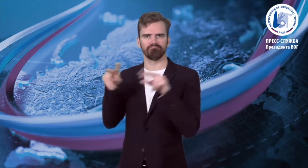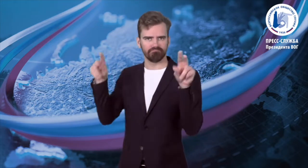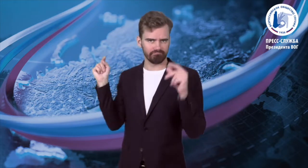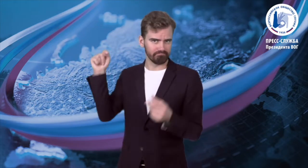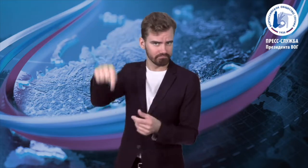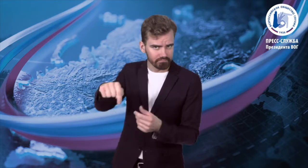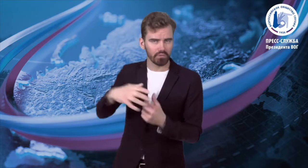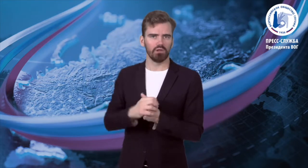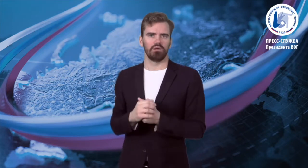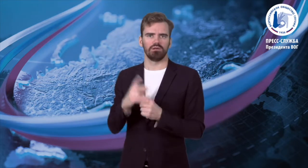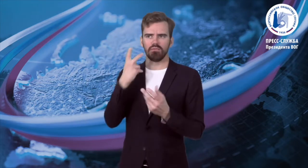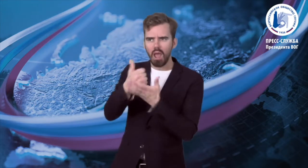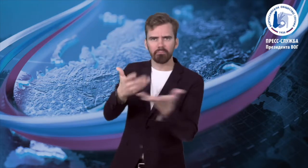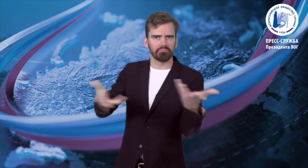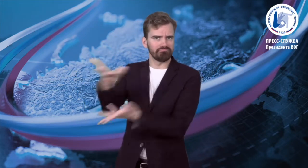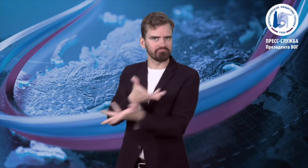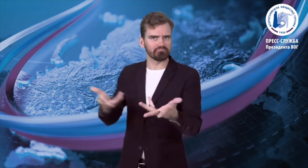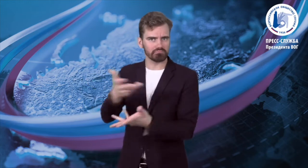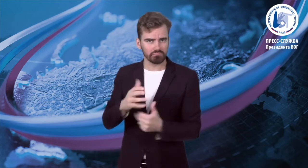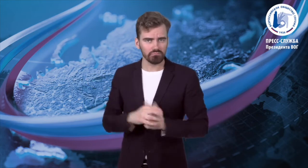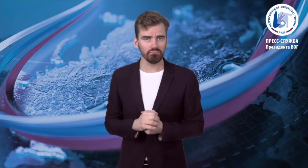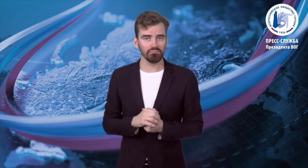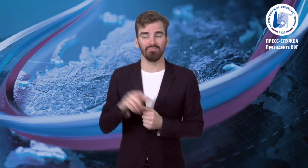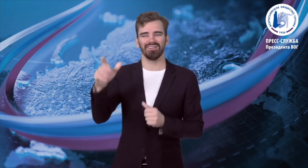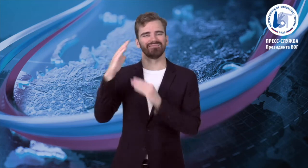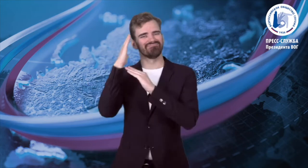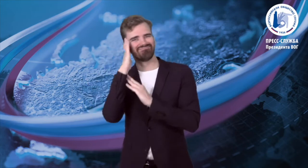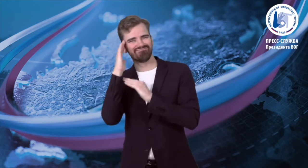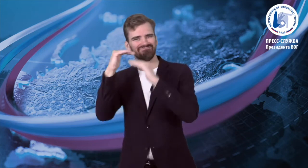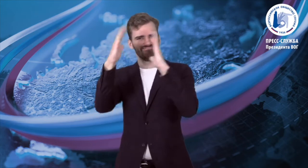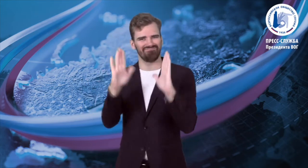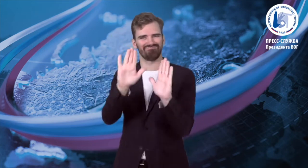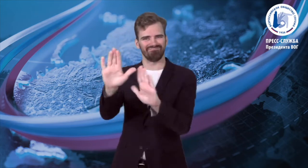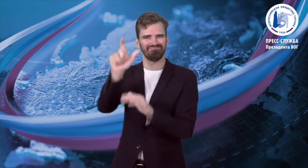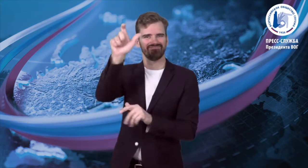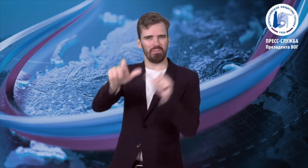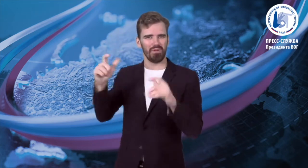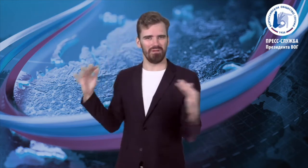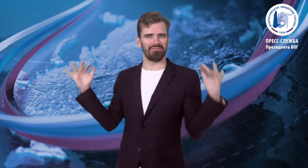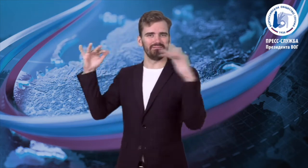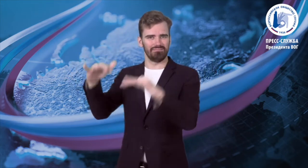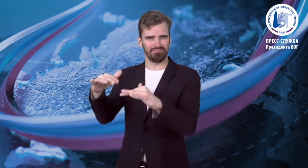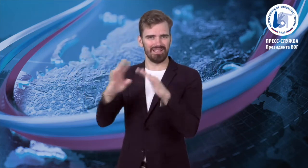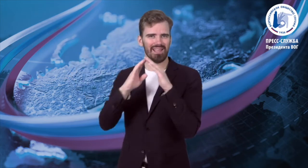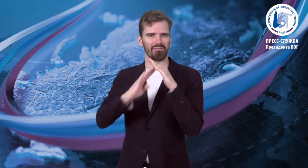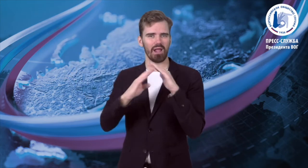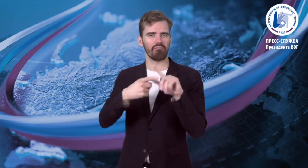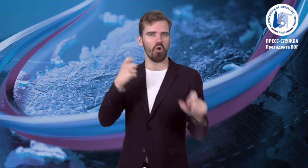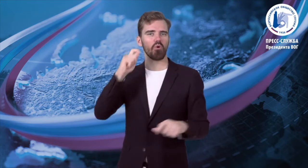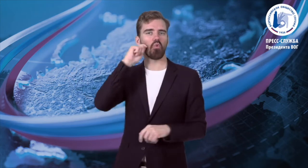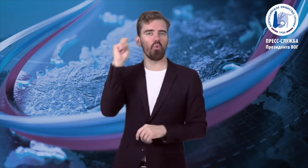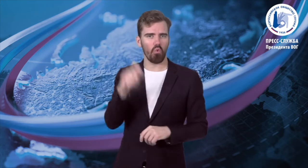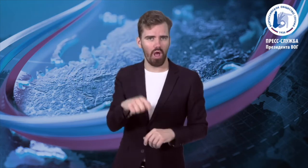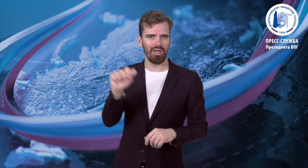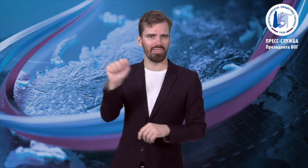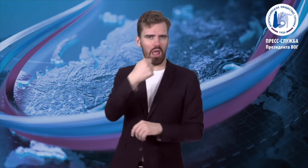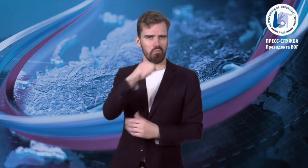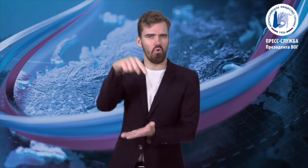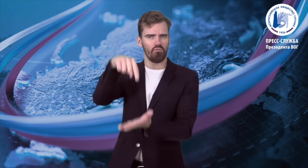Anna Podkuyko, joined the problem. There are now more than 75 people in the temporary accommodation center